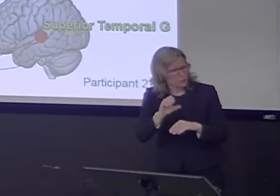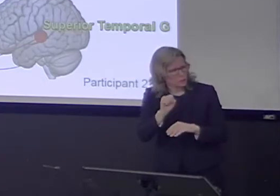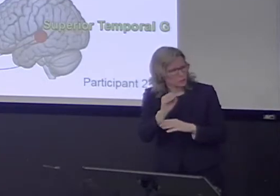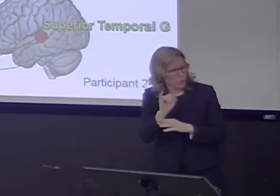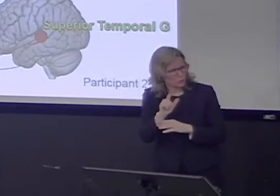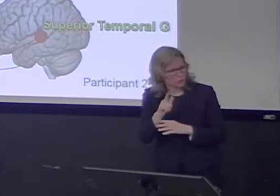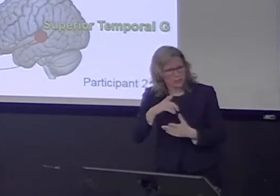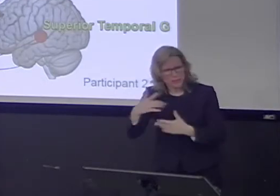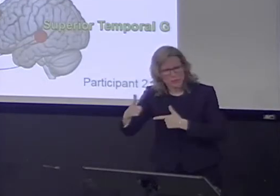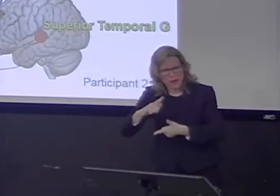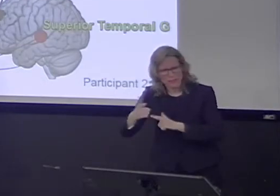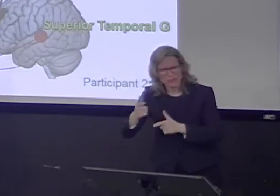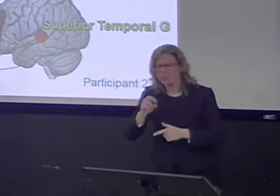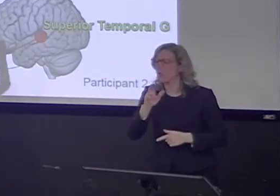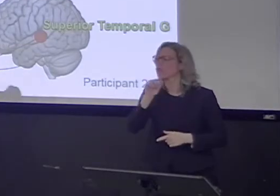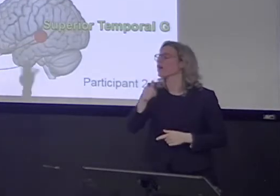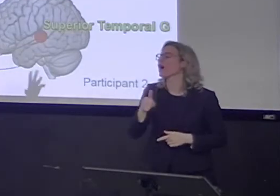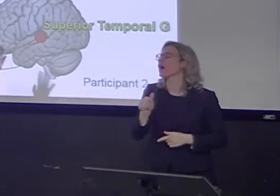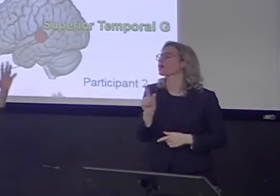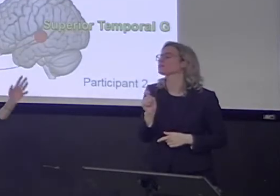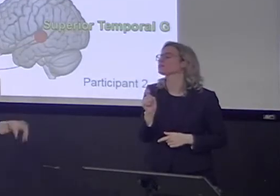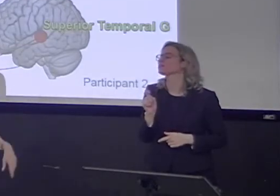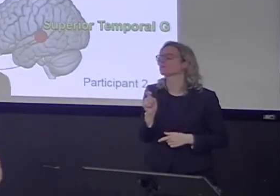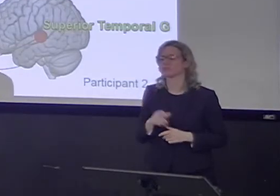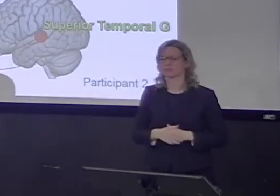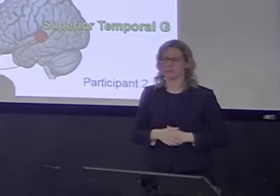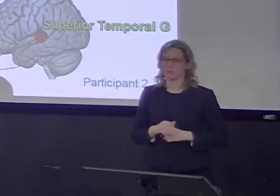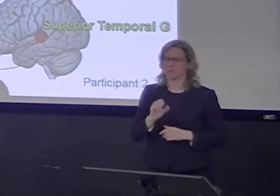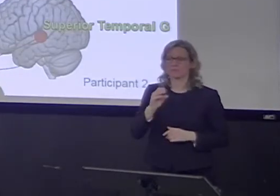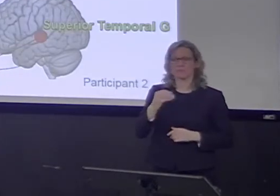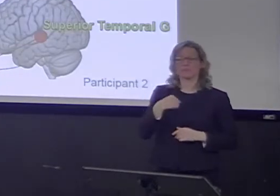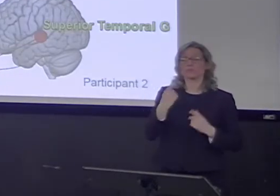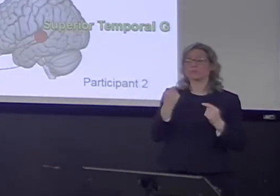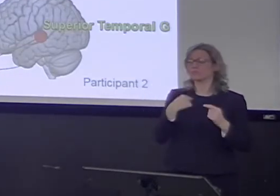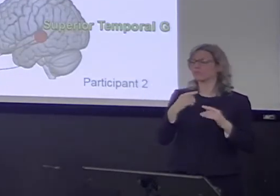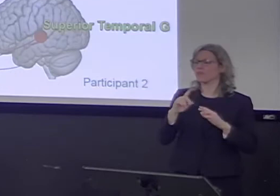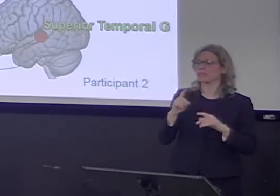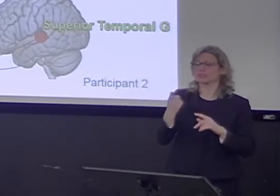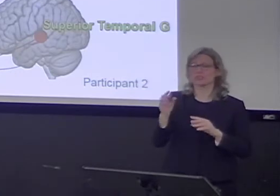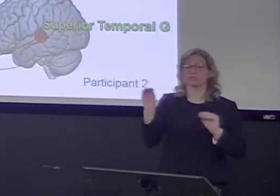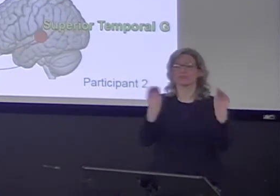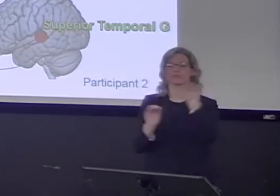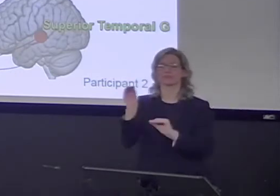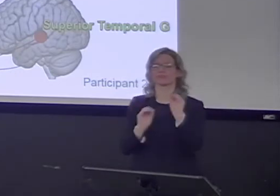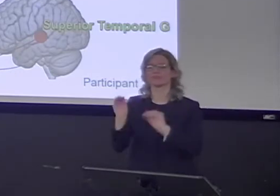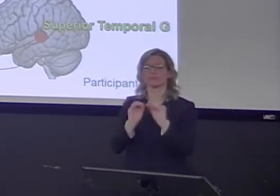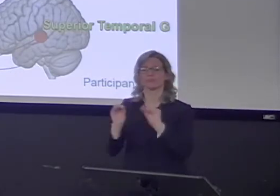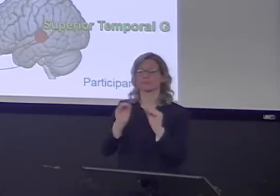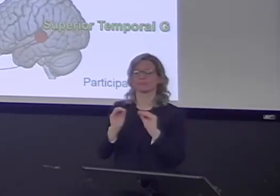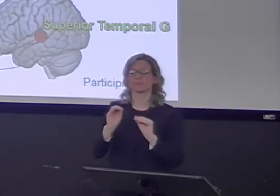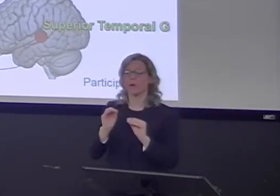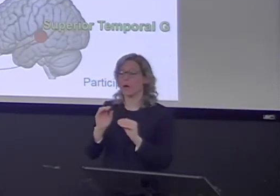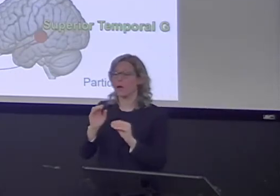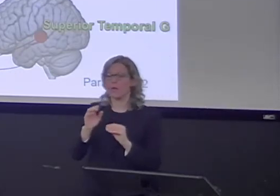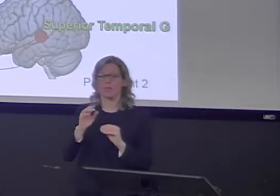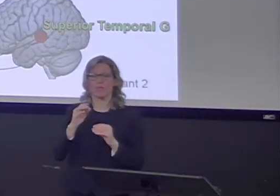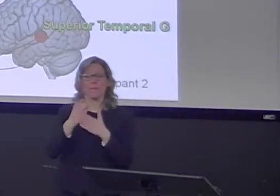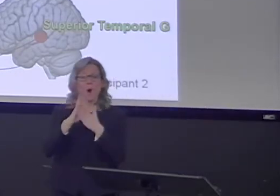And so what we do is I scramble the partners. So just computationally, I just make the partners not real